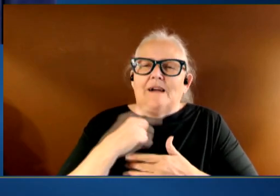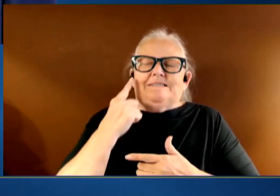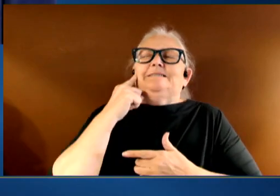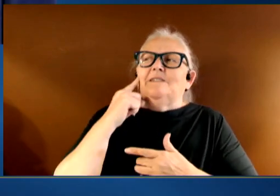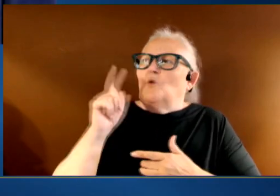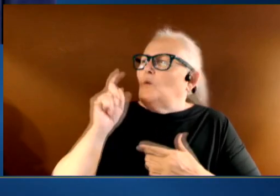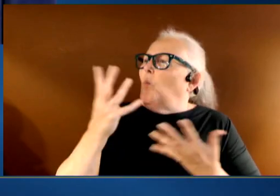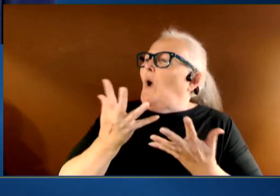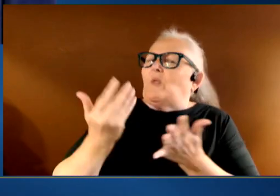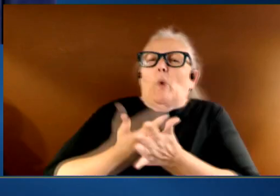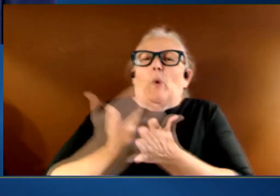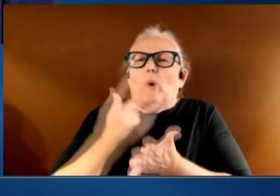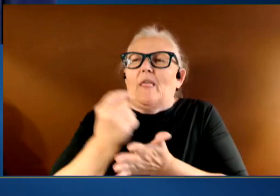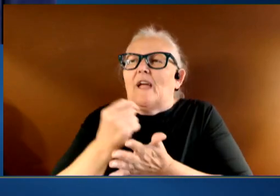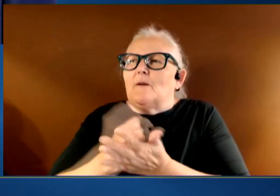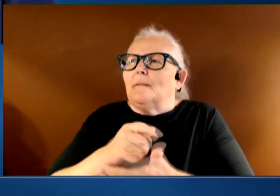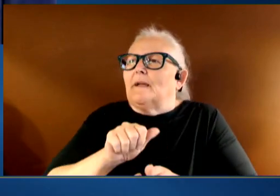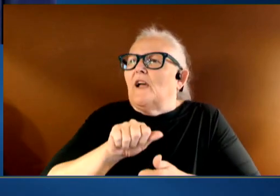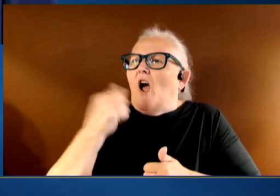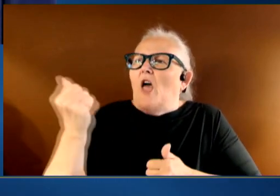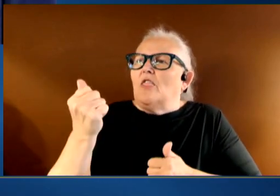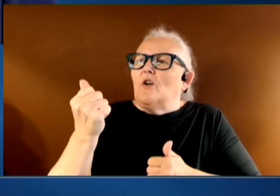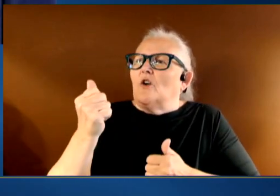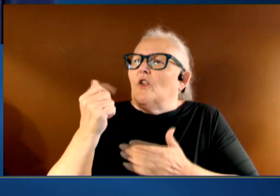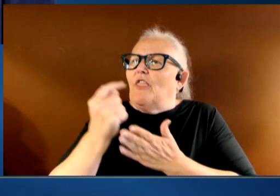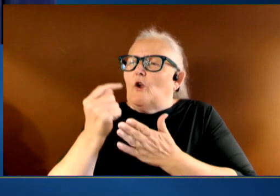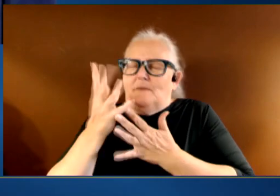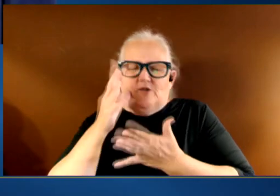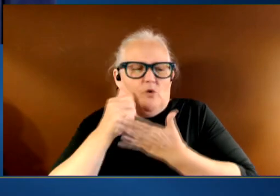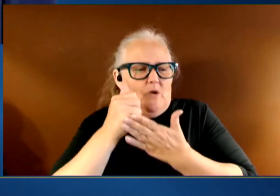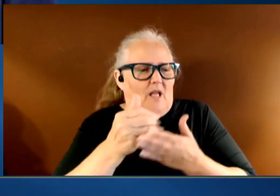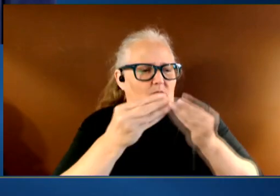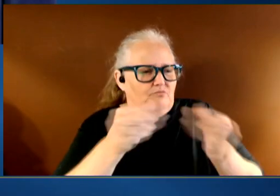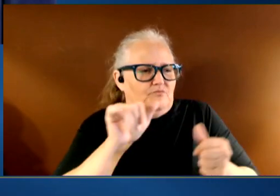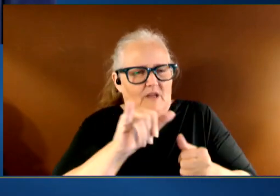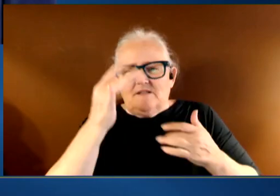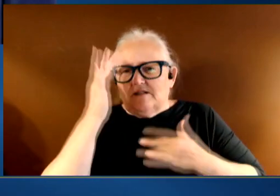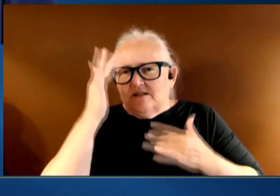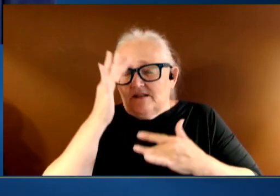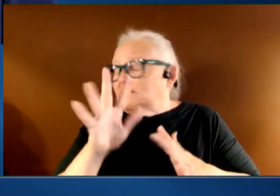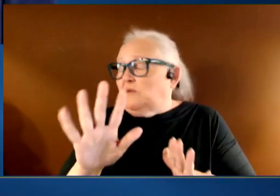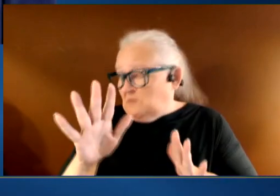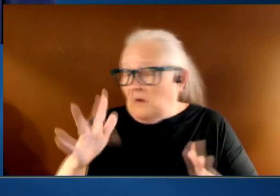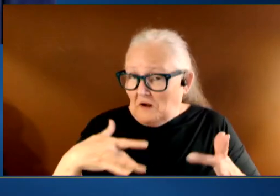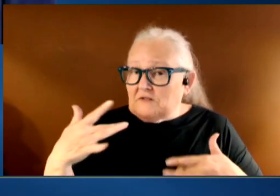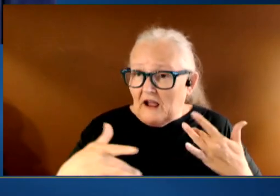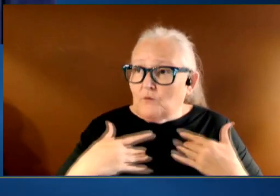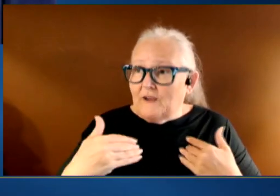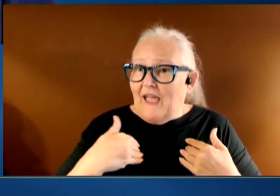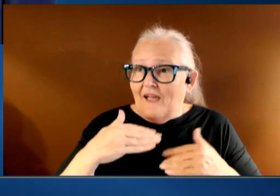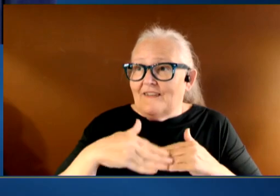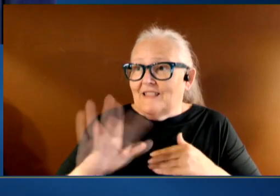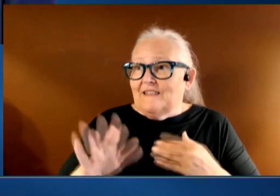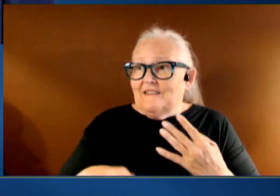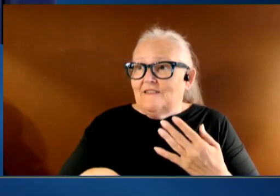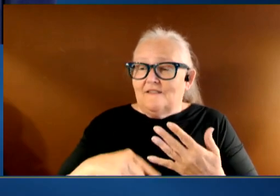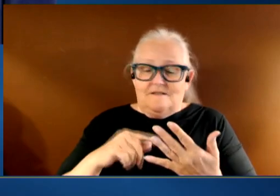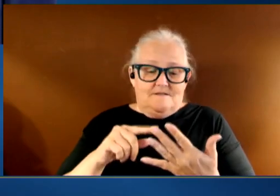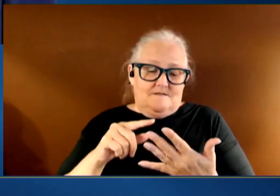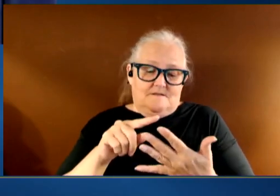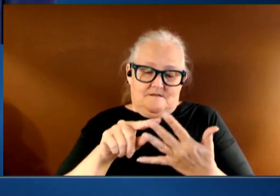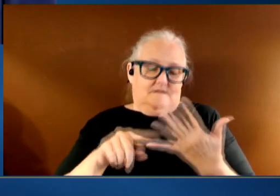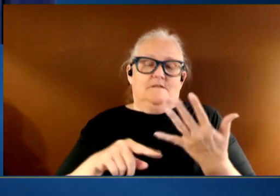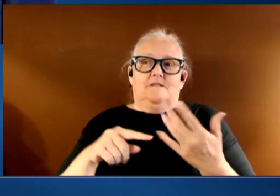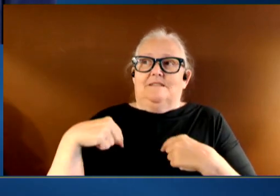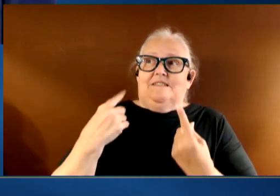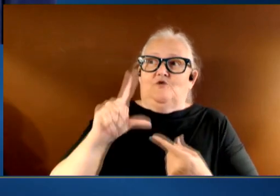disease-modifying therapies. We're excited that we have at least four new ones since 2010, but it